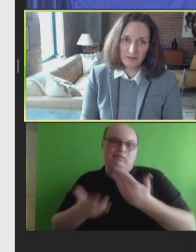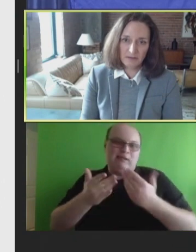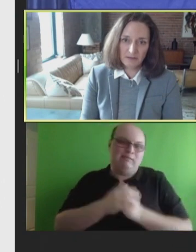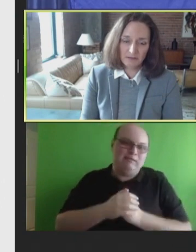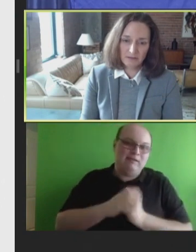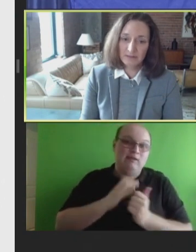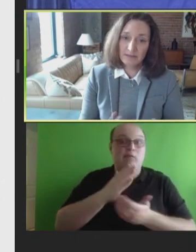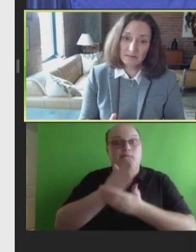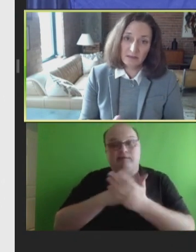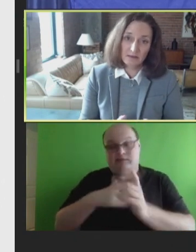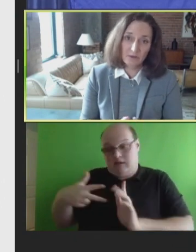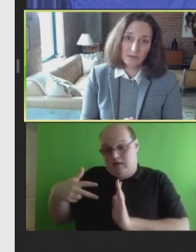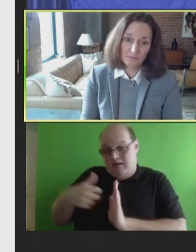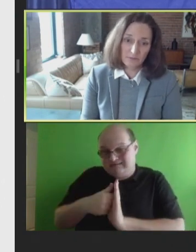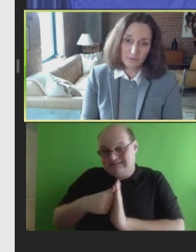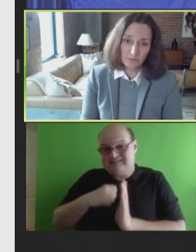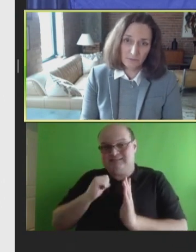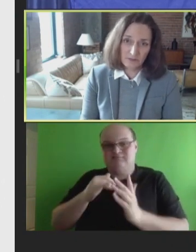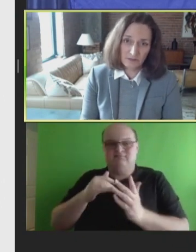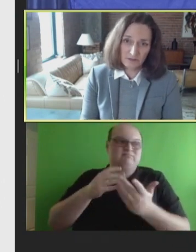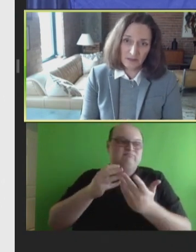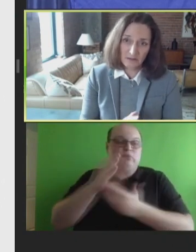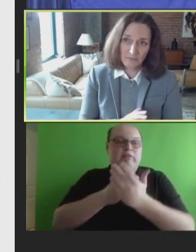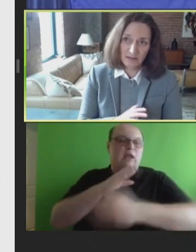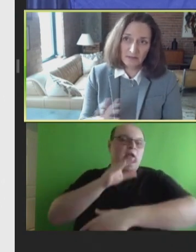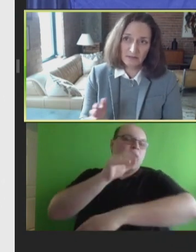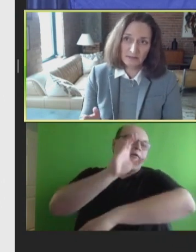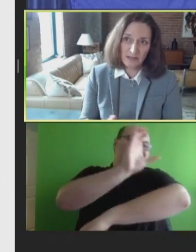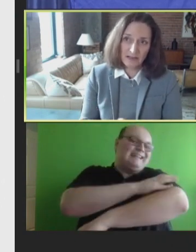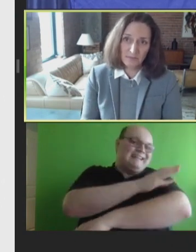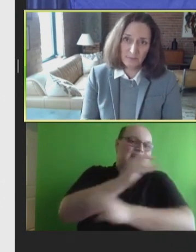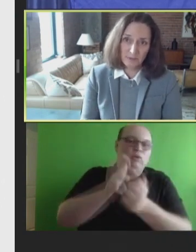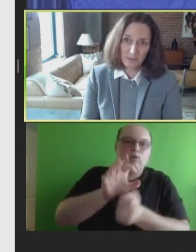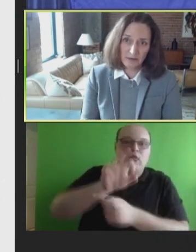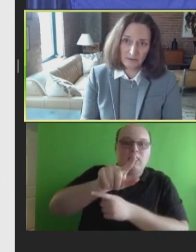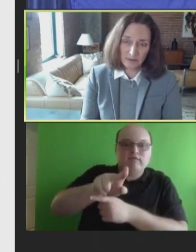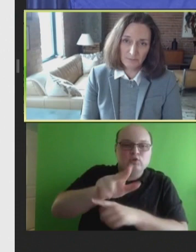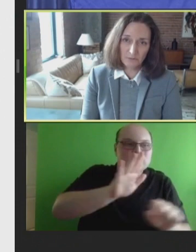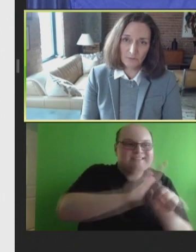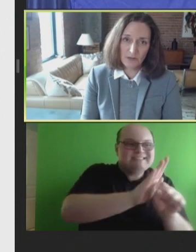some clinics like we do with flu season, I think clinics will have to be prepared